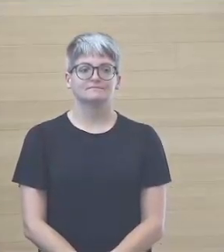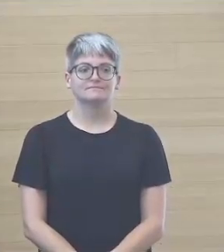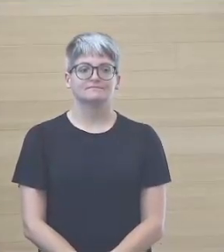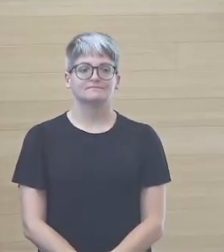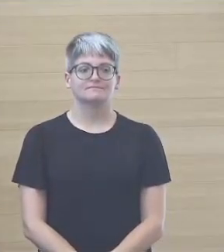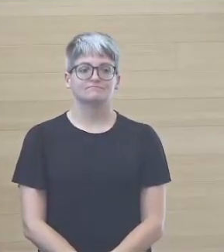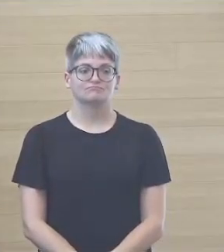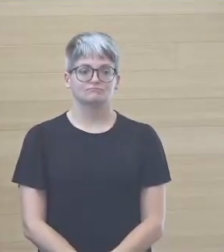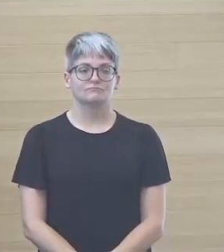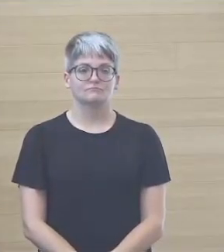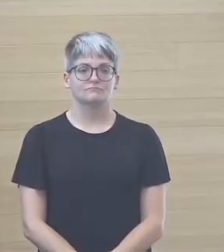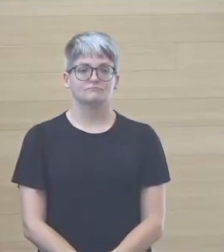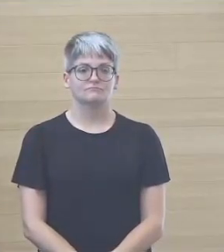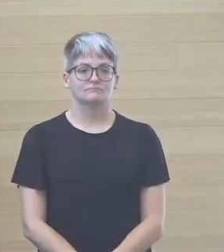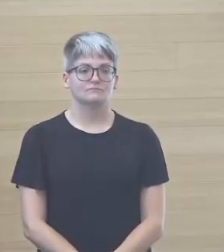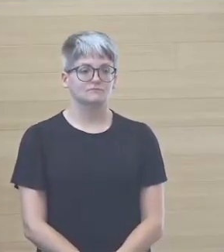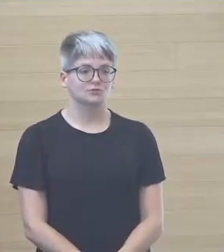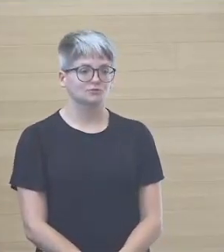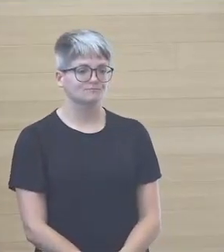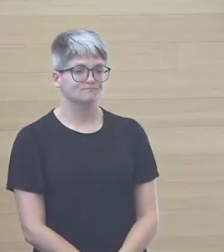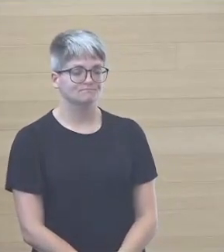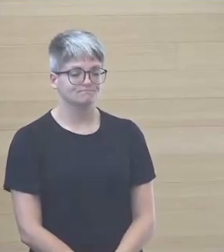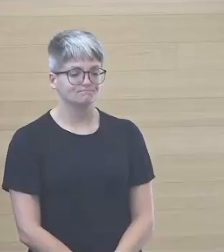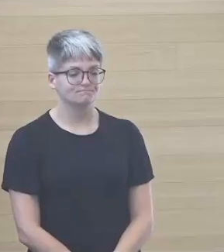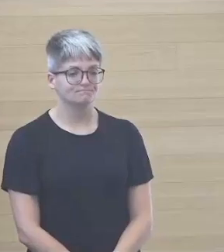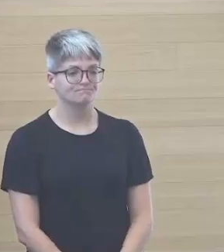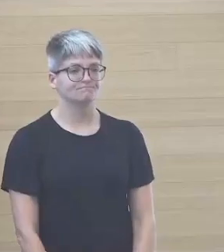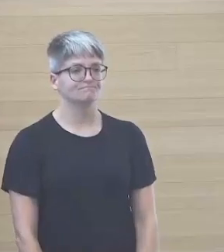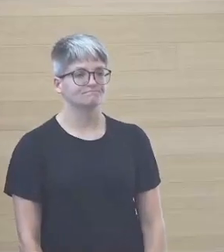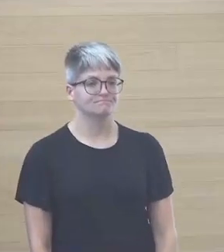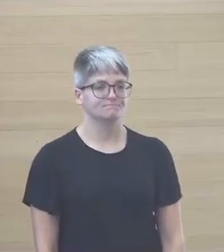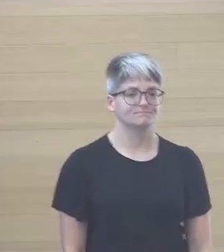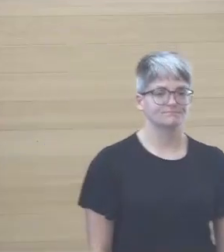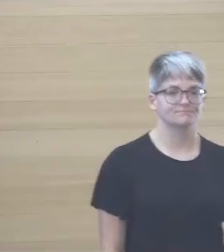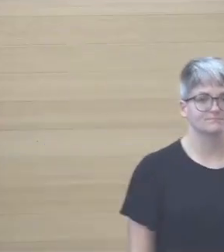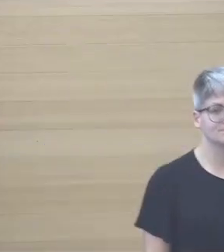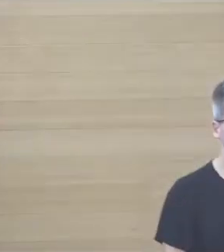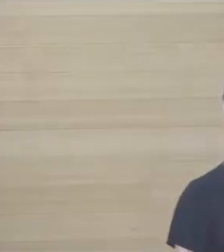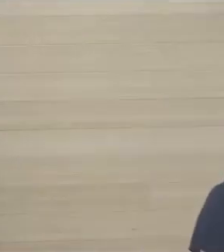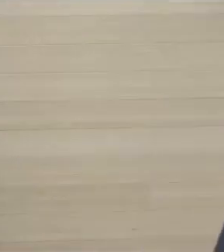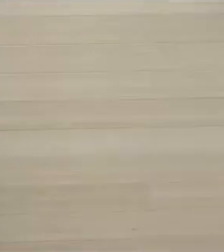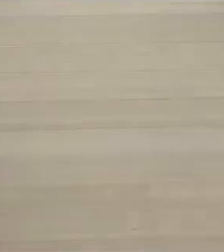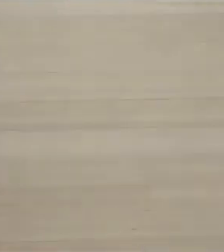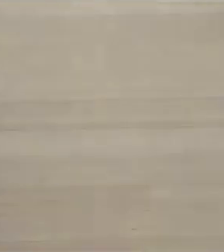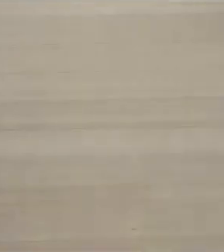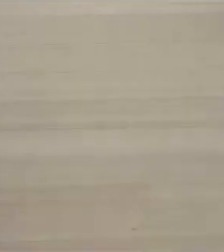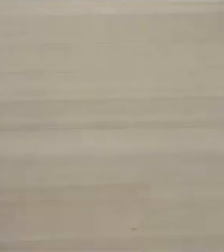Did you feel that breeze? Yeah. So I just wanted to say it's amazing.